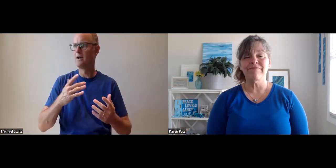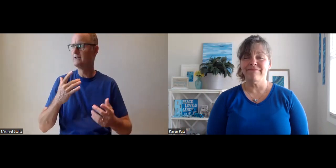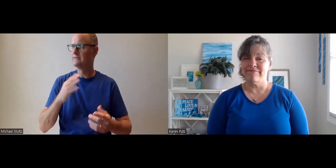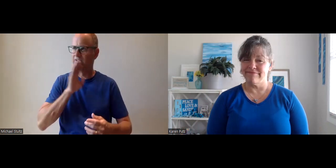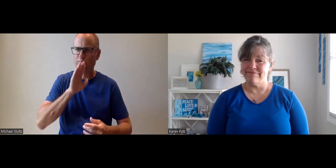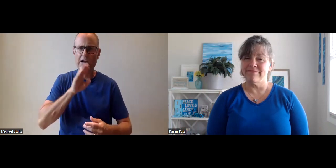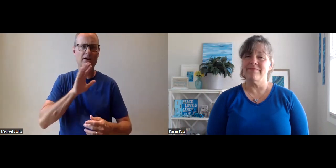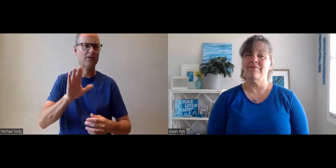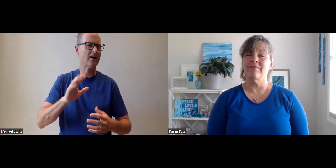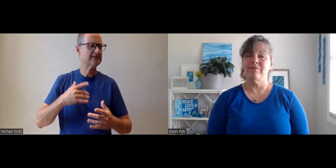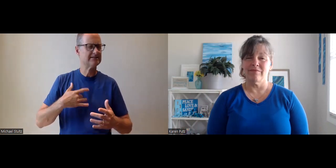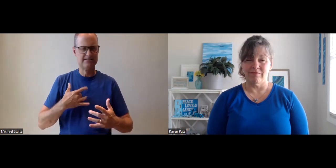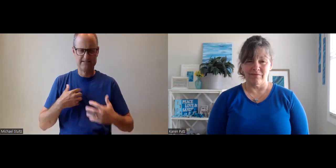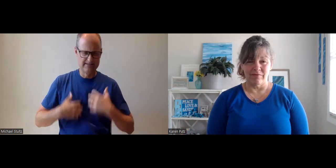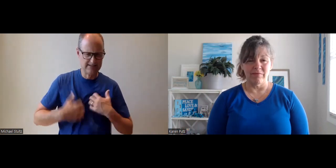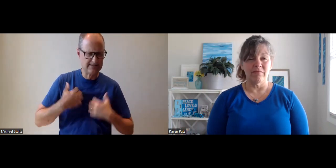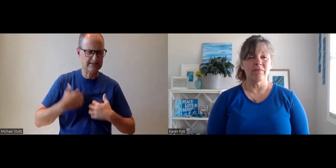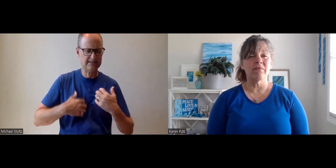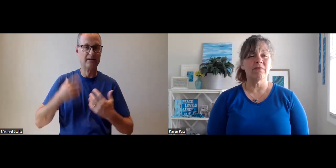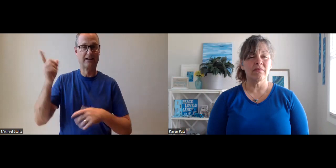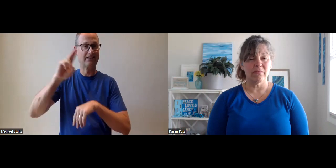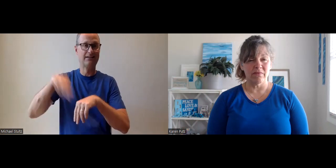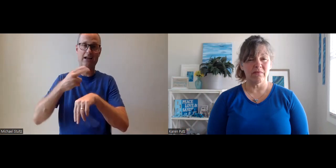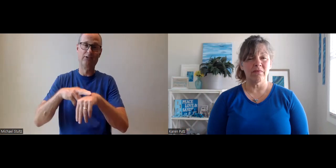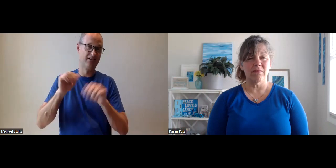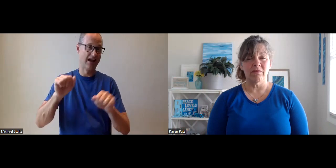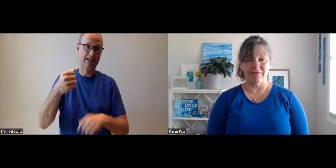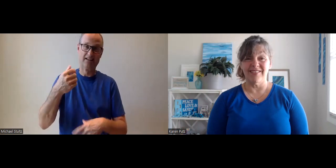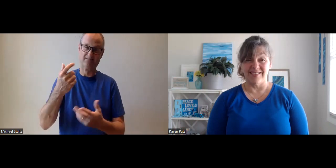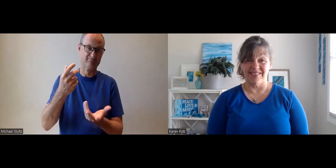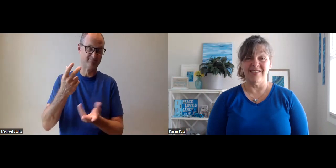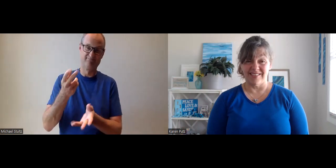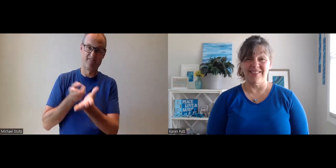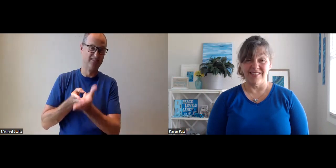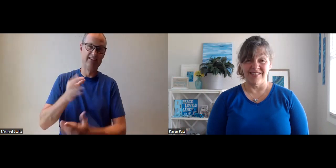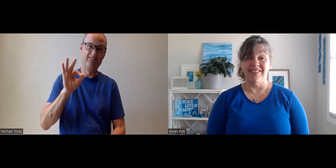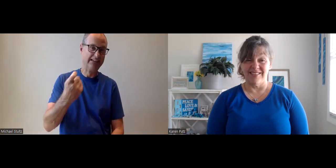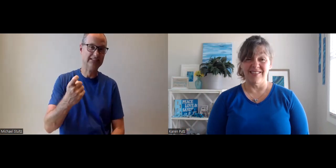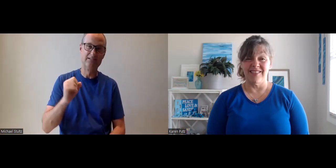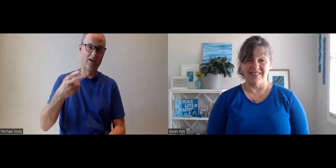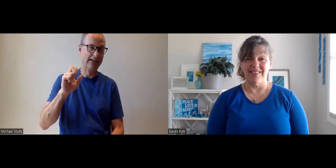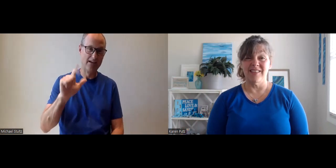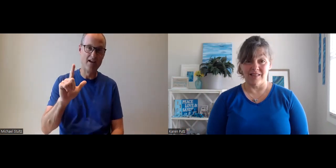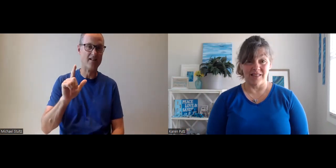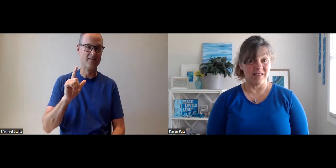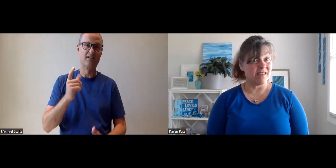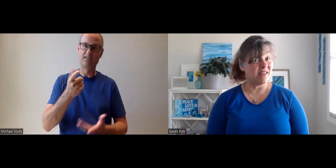and I'll be meeting with two friends there. We' be traveling and take a picture up there. That's awesome.